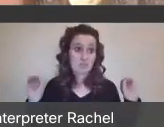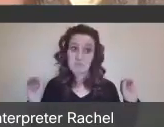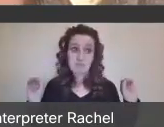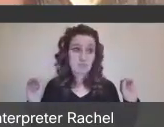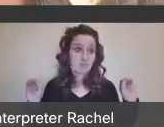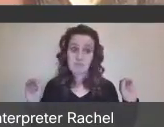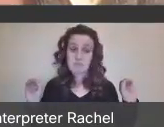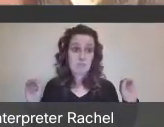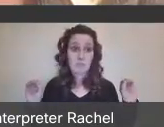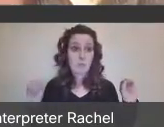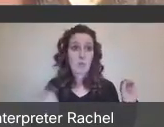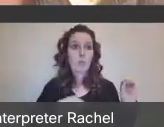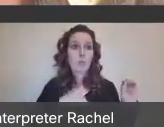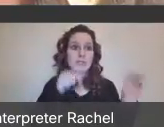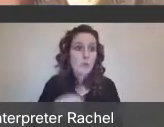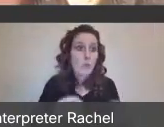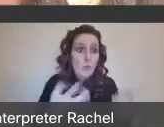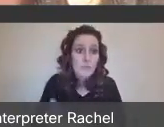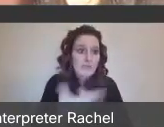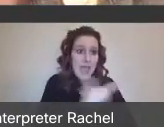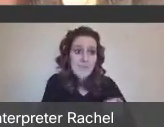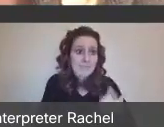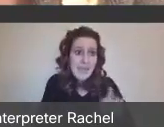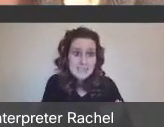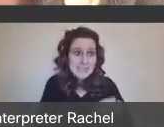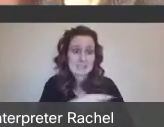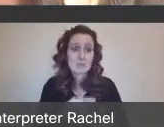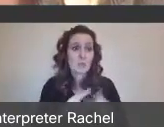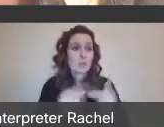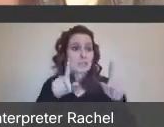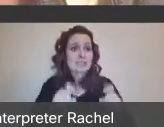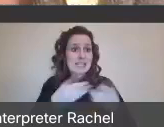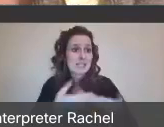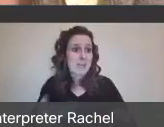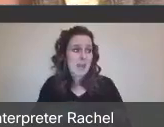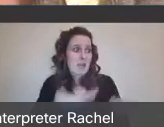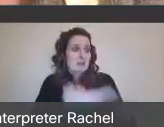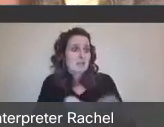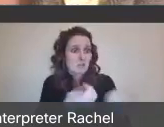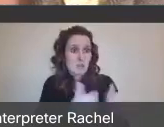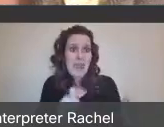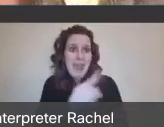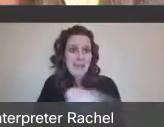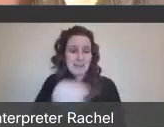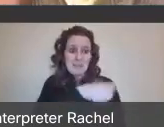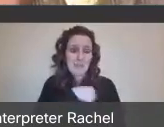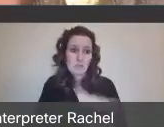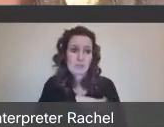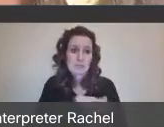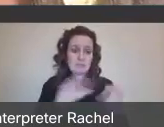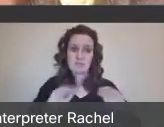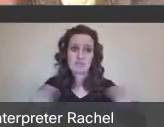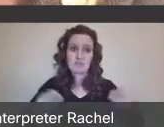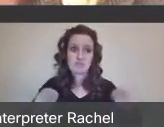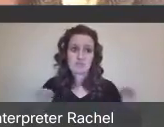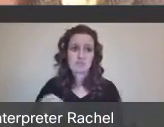don't provide vaccine or testing supplies to any of those locations. The Pennsylvania Department of